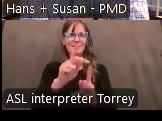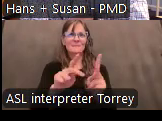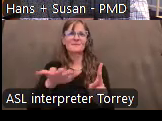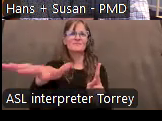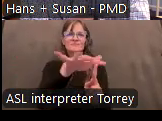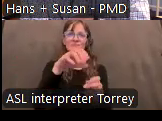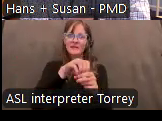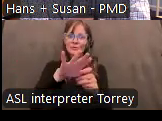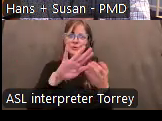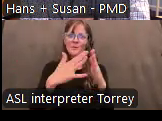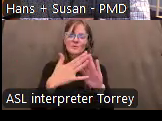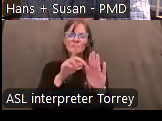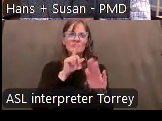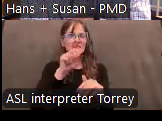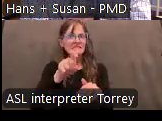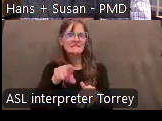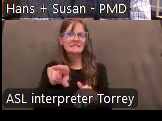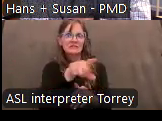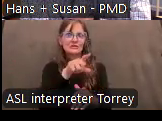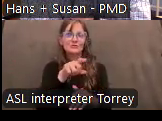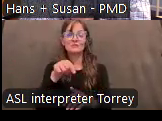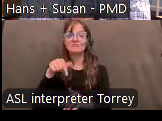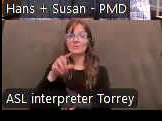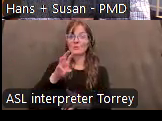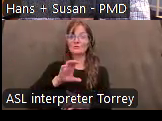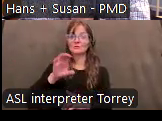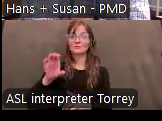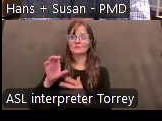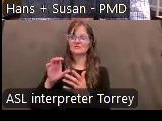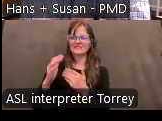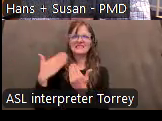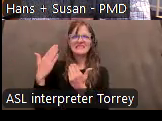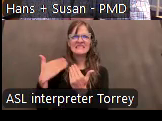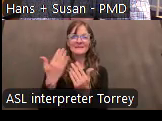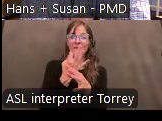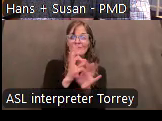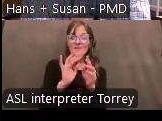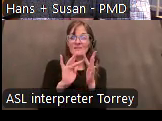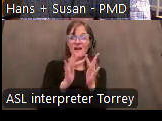WisCaregiver Careers makes it easy with free online training and a $500 bonus,